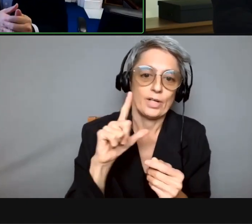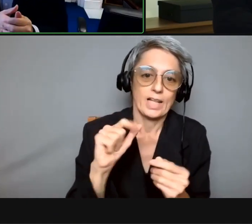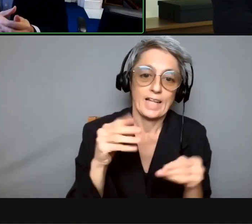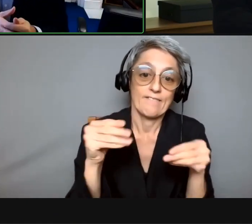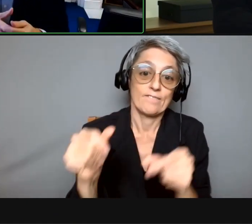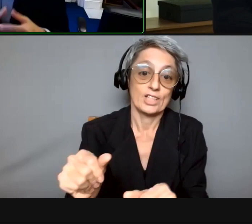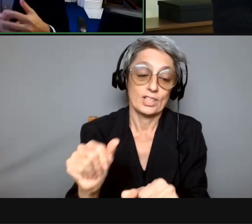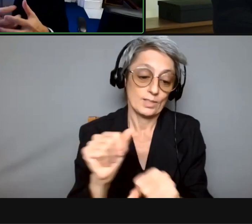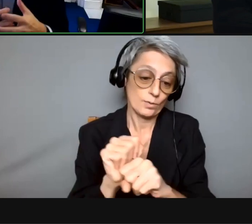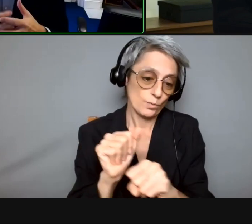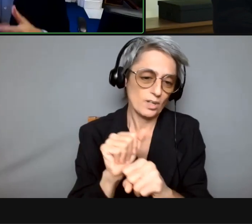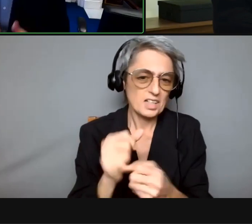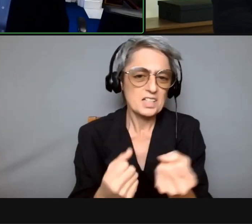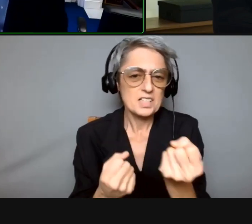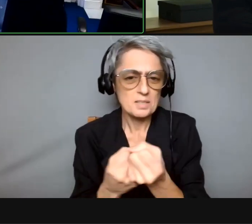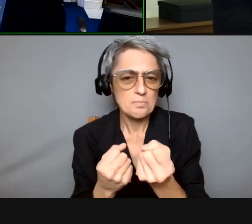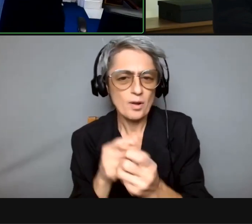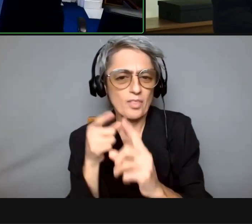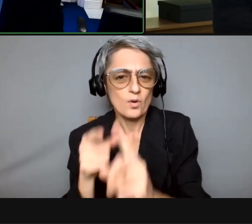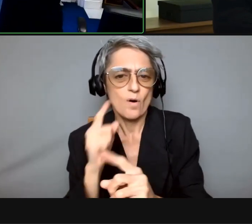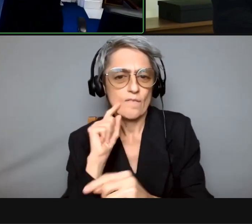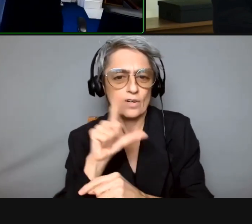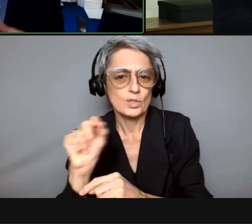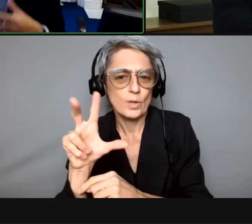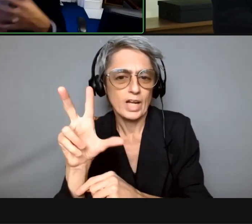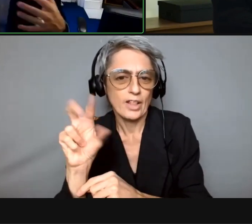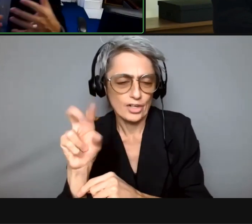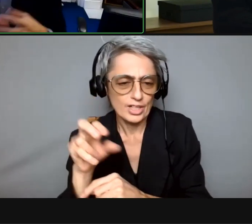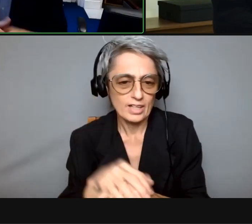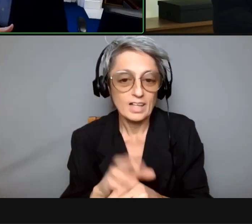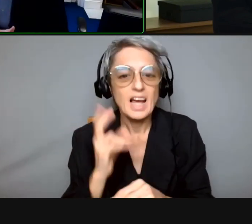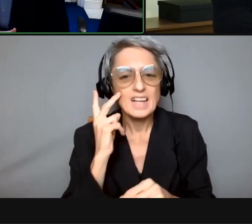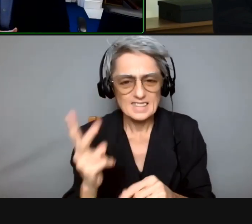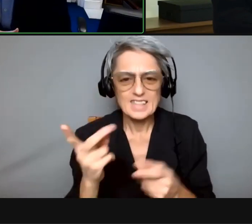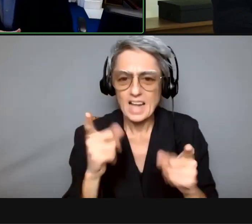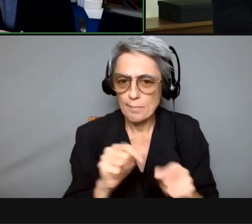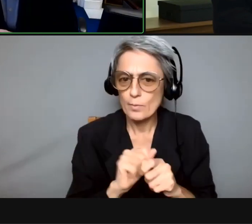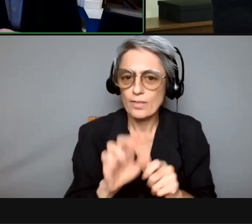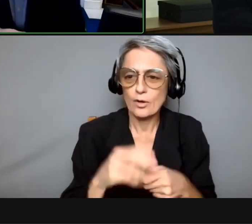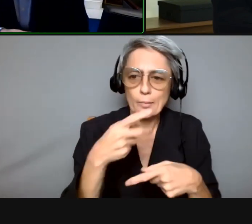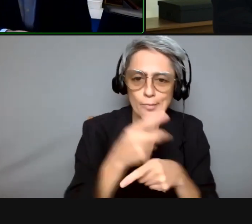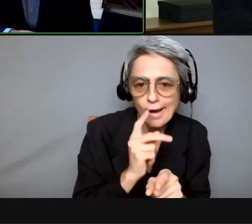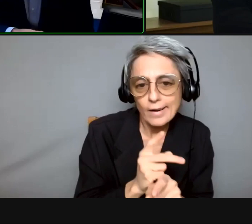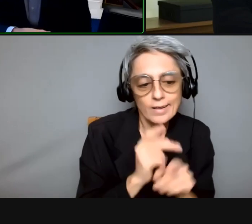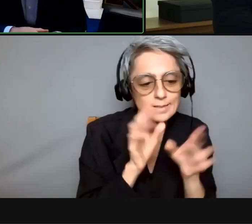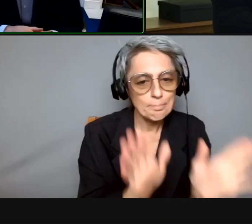and it shows up in your products and packaging. And just to share a little more about that and how you're working through that.